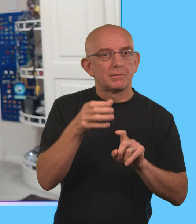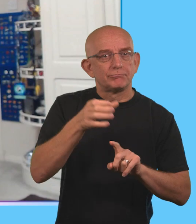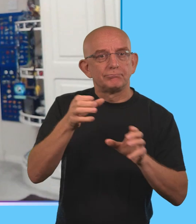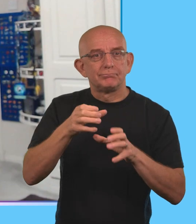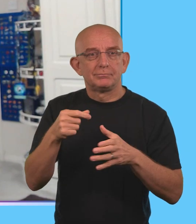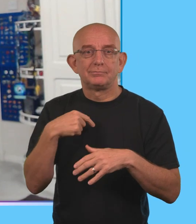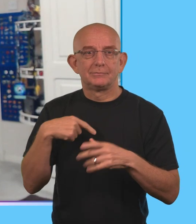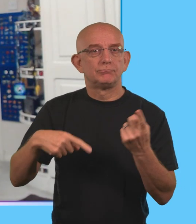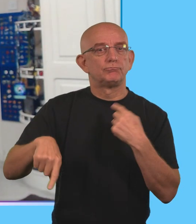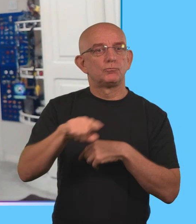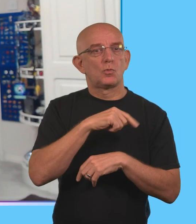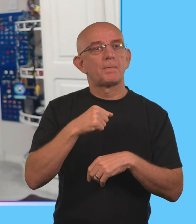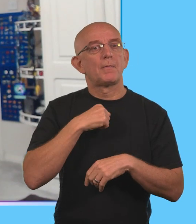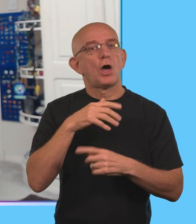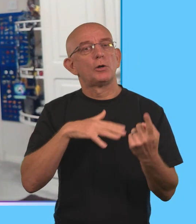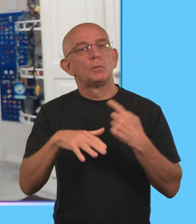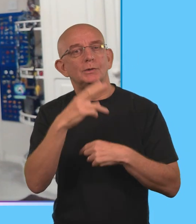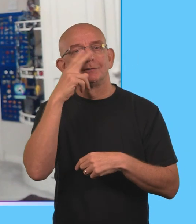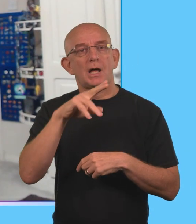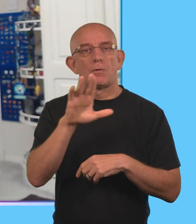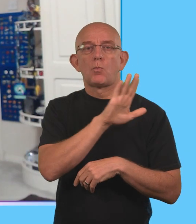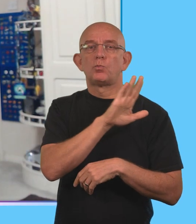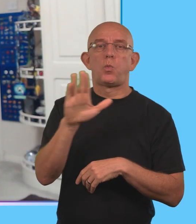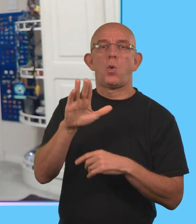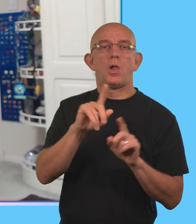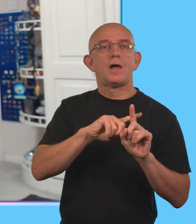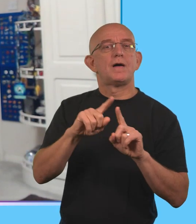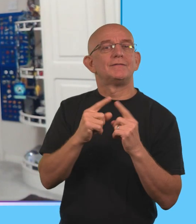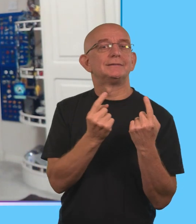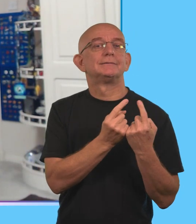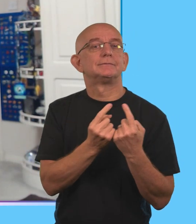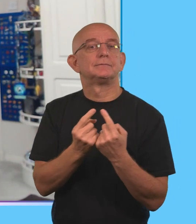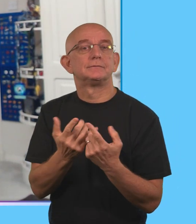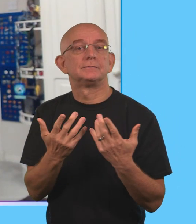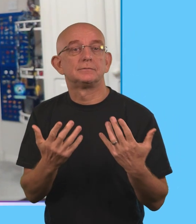over the years as part of what my community is called The Wall of Stuff.